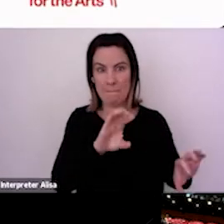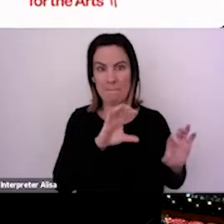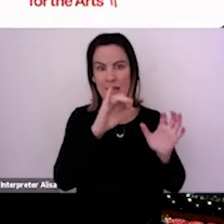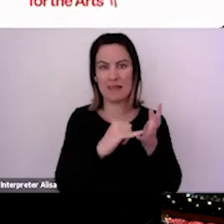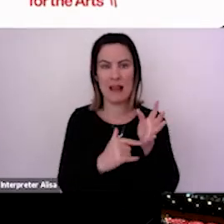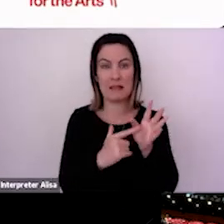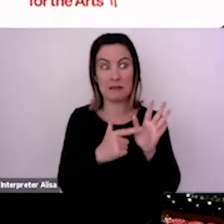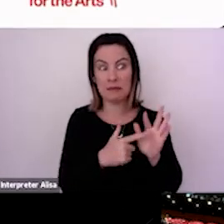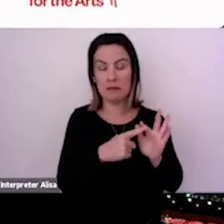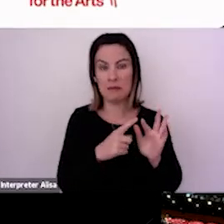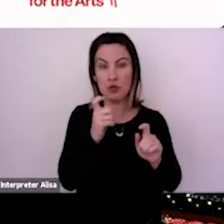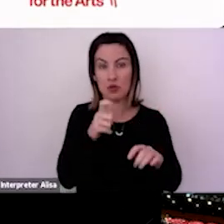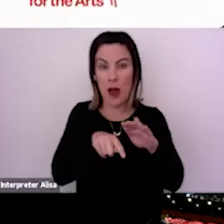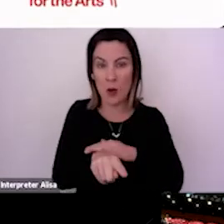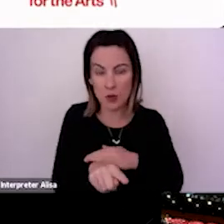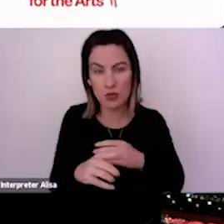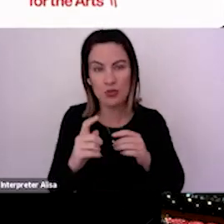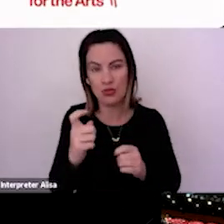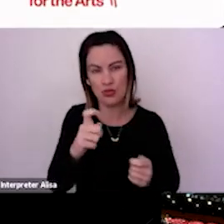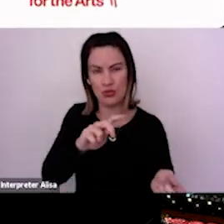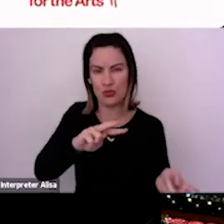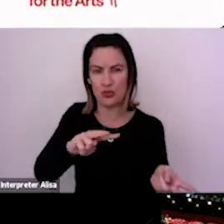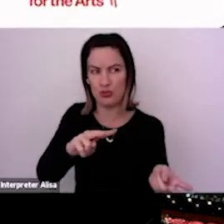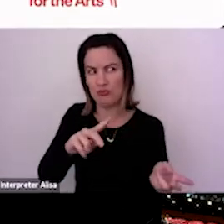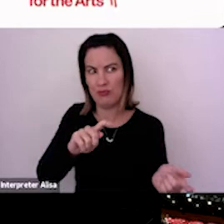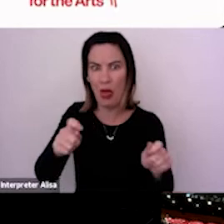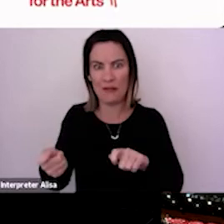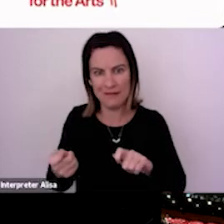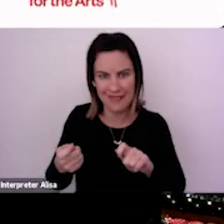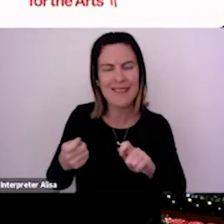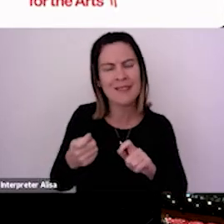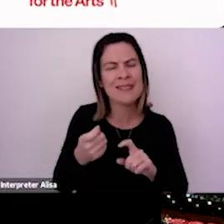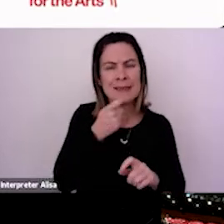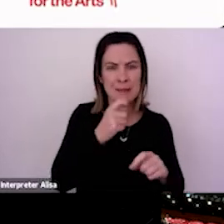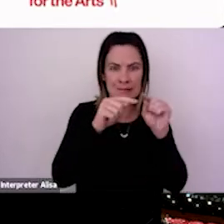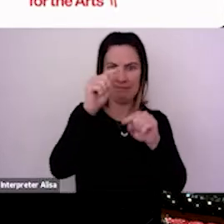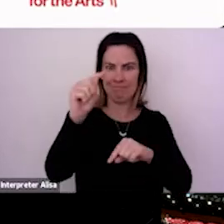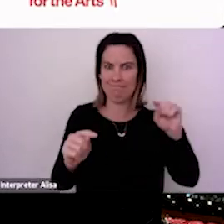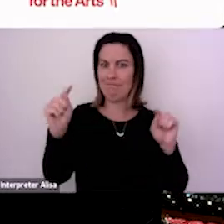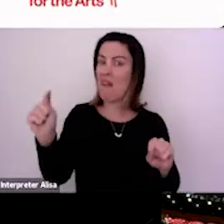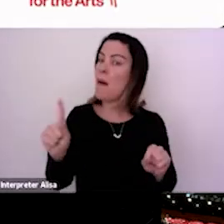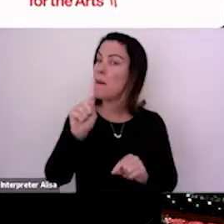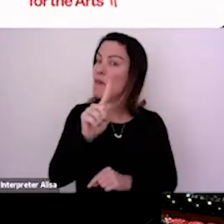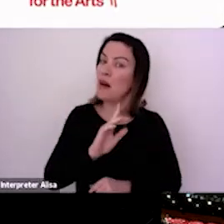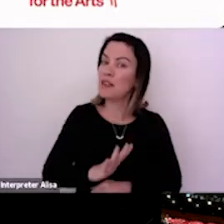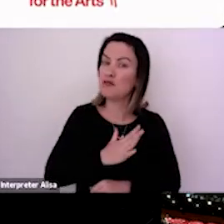period. So it is a really chainable time, but we have got some findings from audiences, in terms of how the lockdowns are affecting